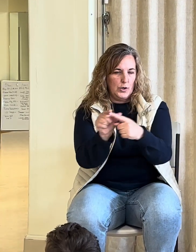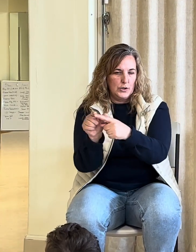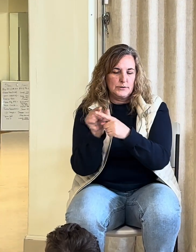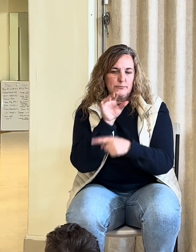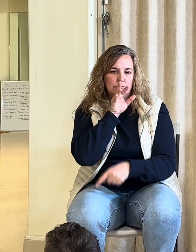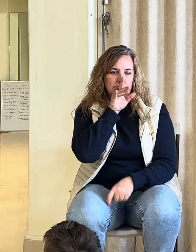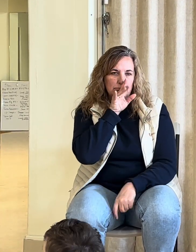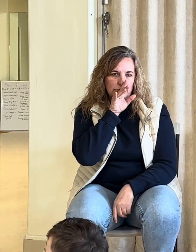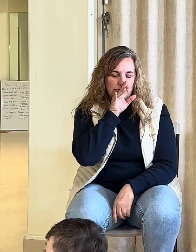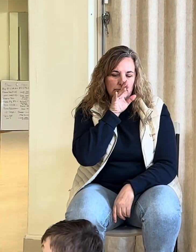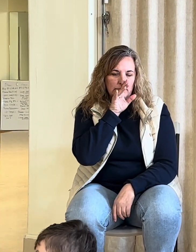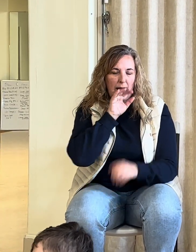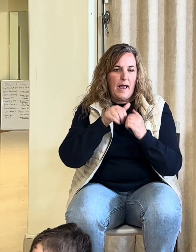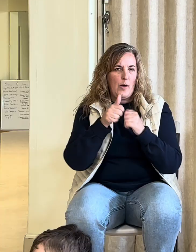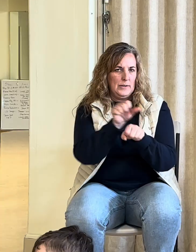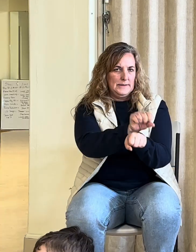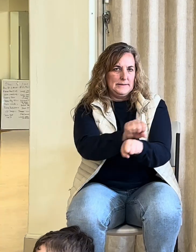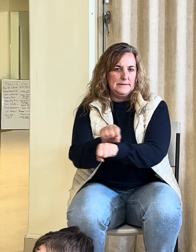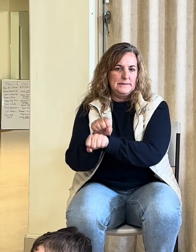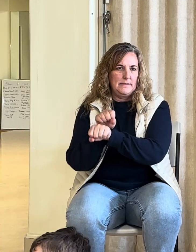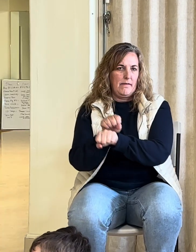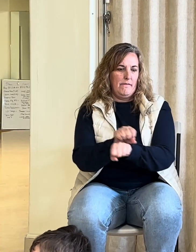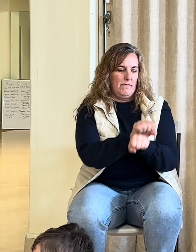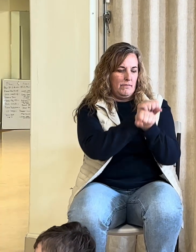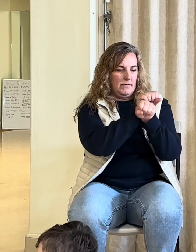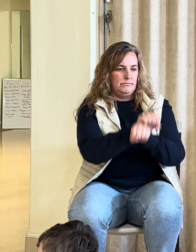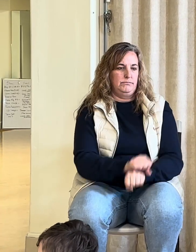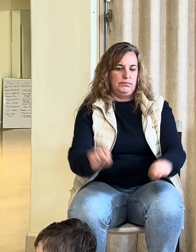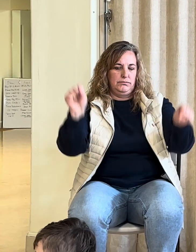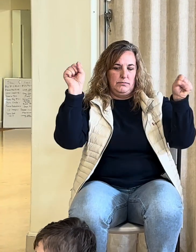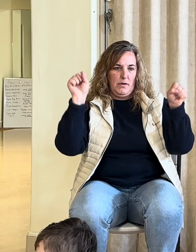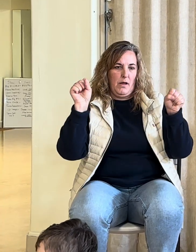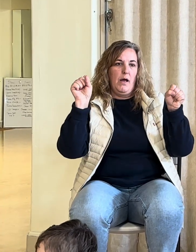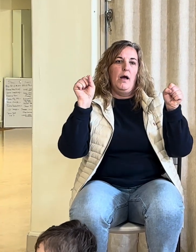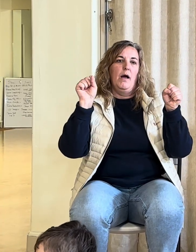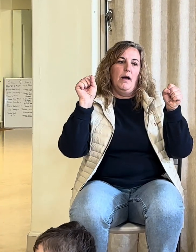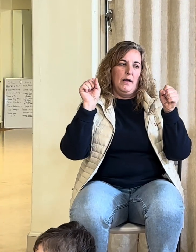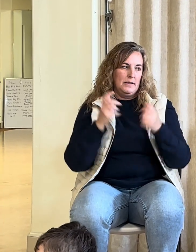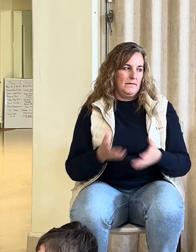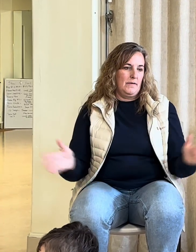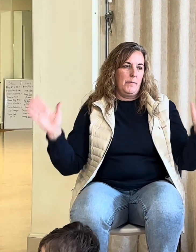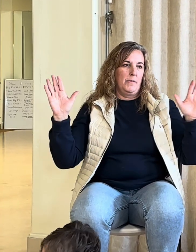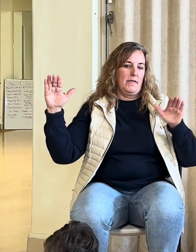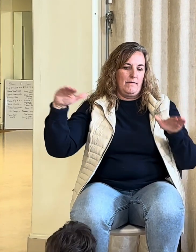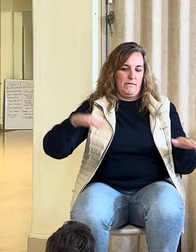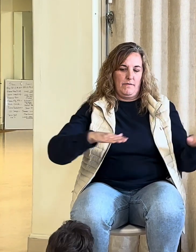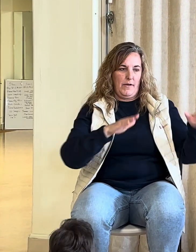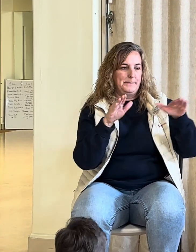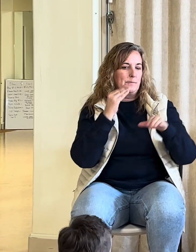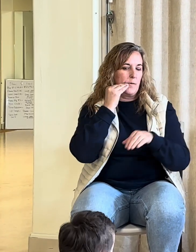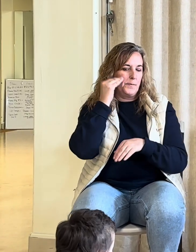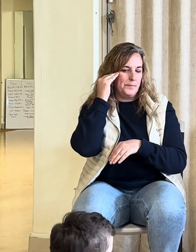story of how enslaved people escaped their hard lives by lifting up and flying away home, and every